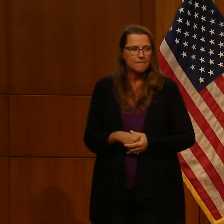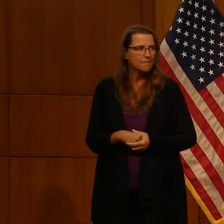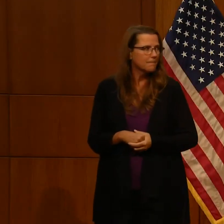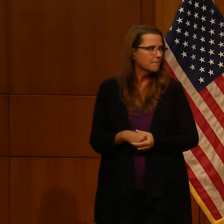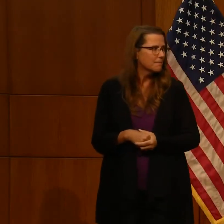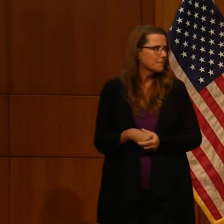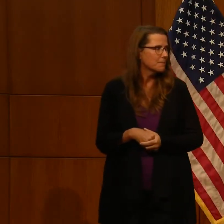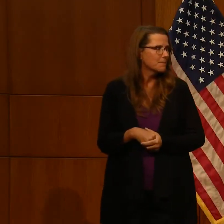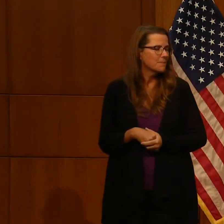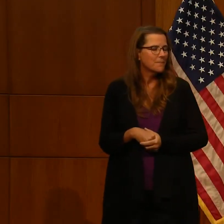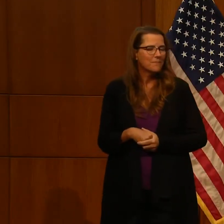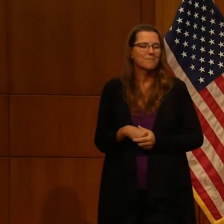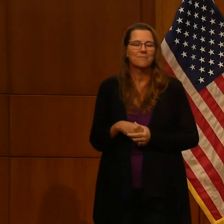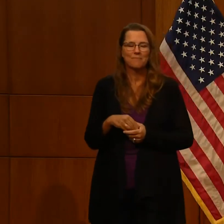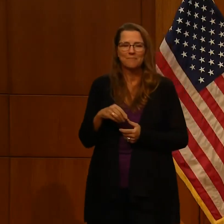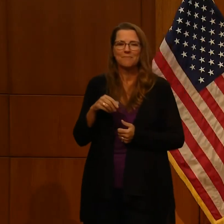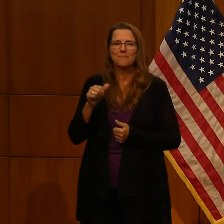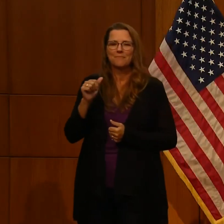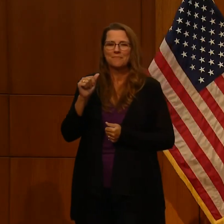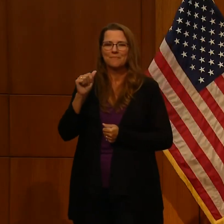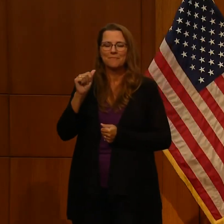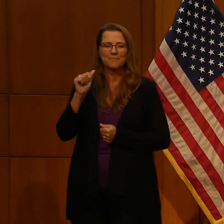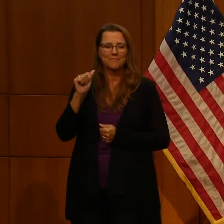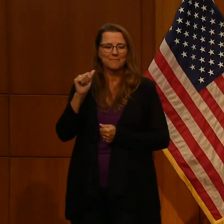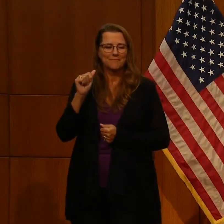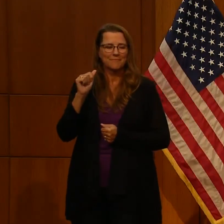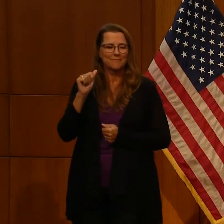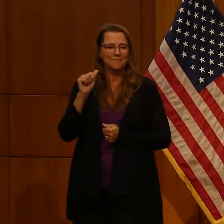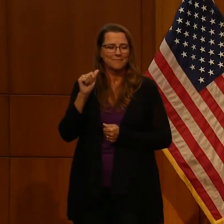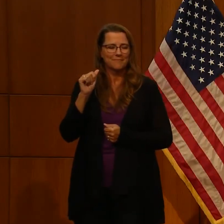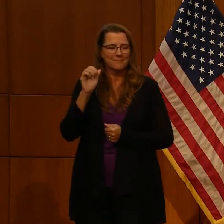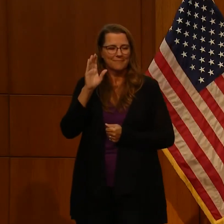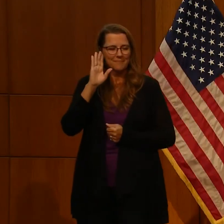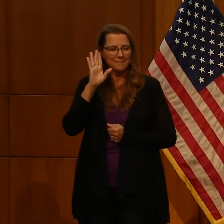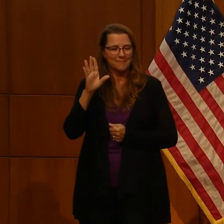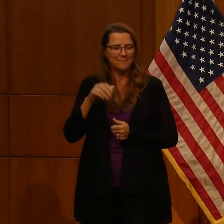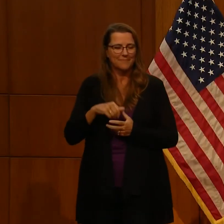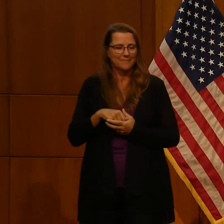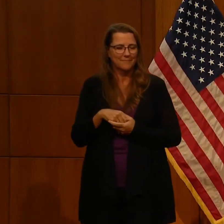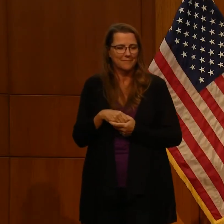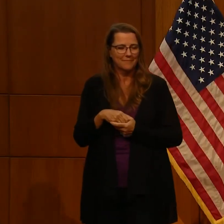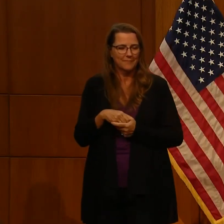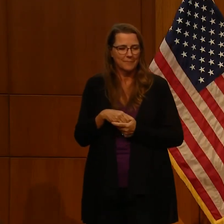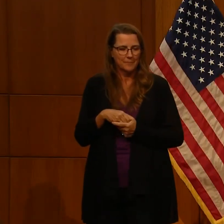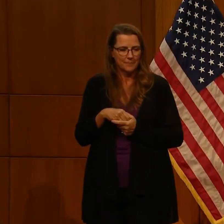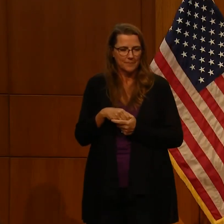OKAY UM, JIMMY, WITH SUFFERED NEWS HERALD. HI GOVERNMENT.